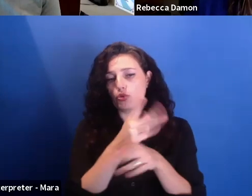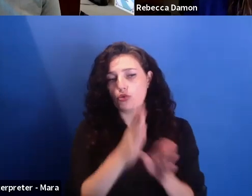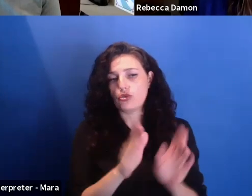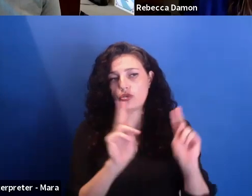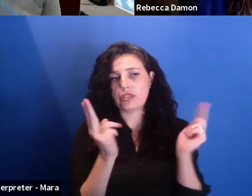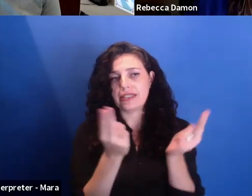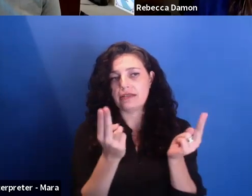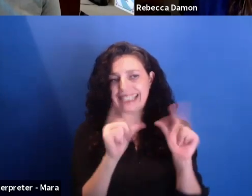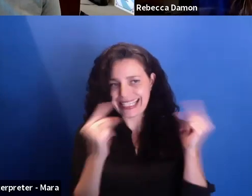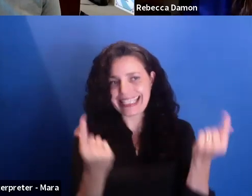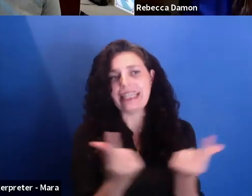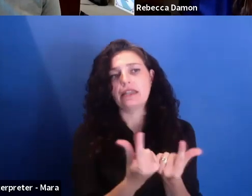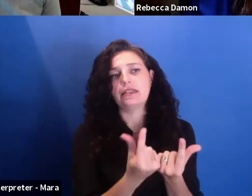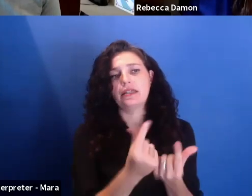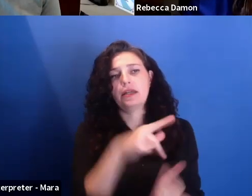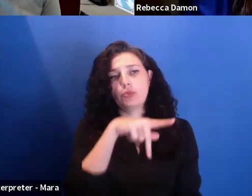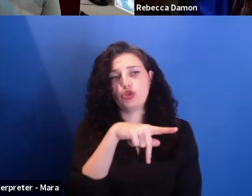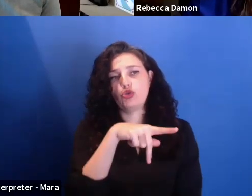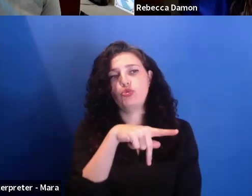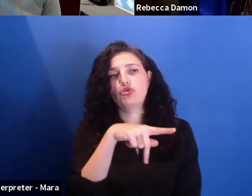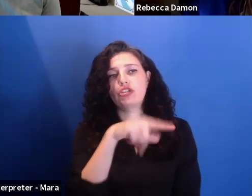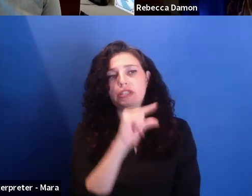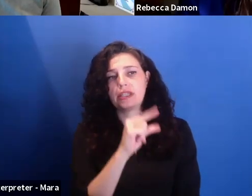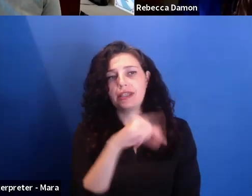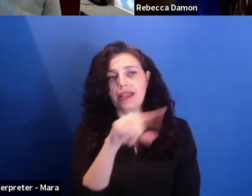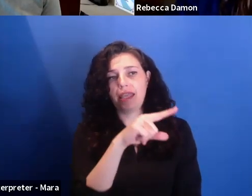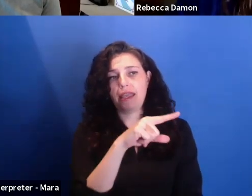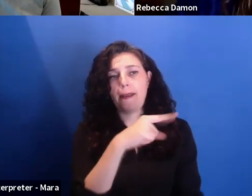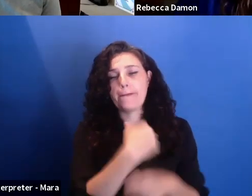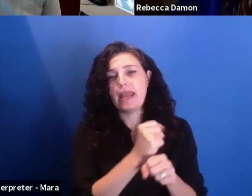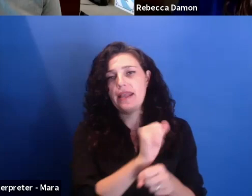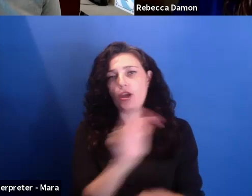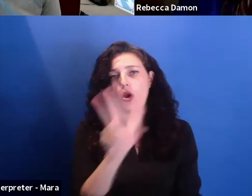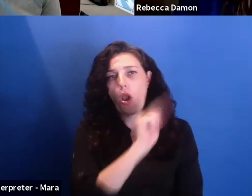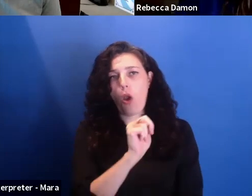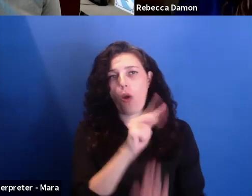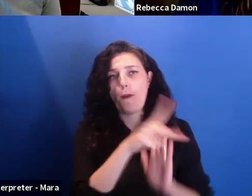released their own set of protocols, which are largely consistent with the Safe Way Forward and this document.